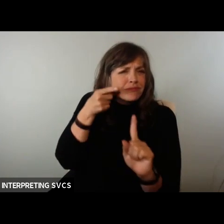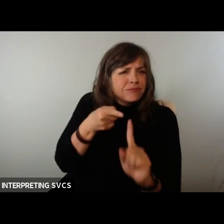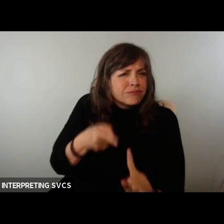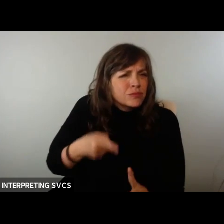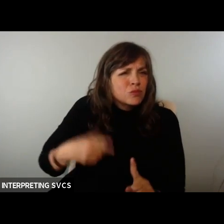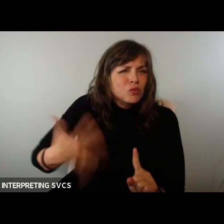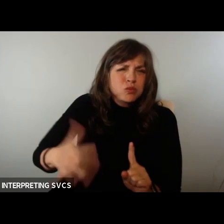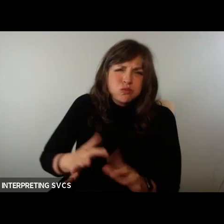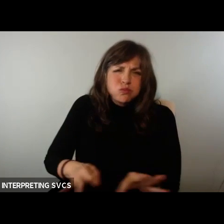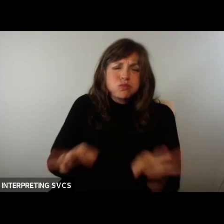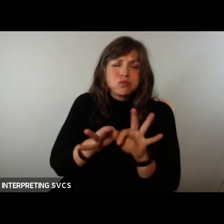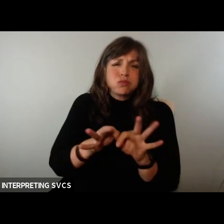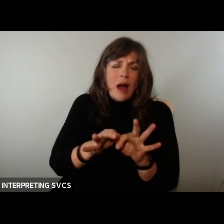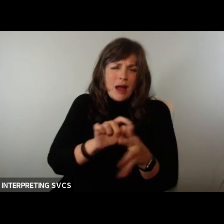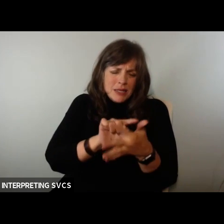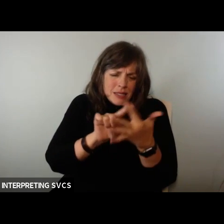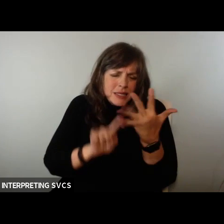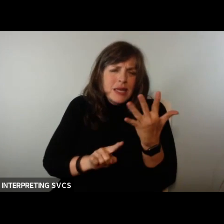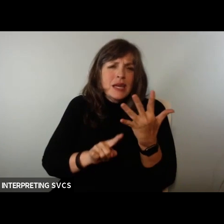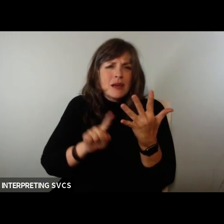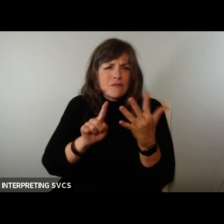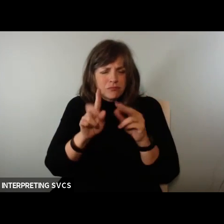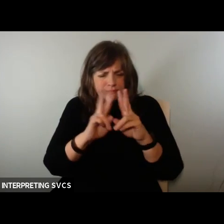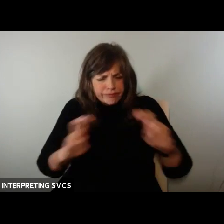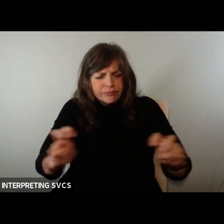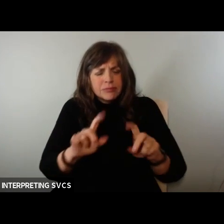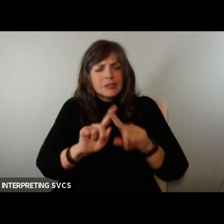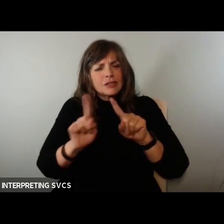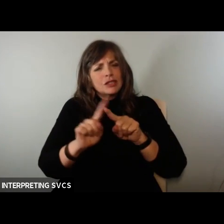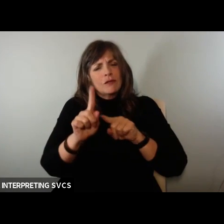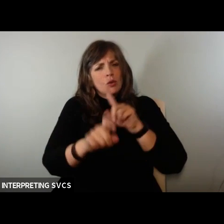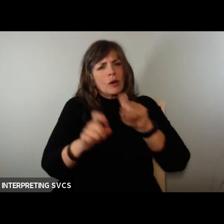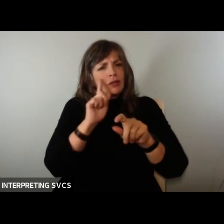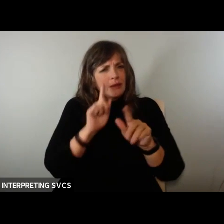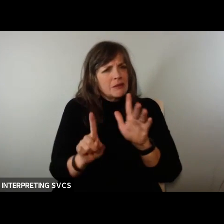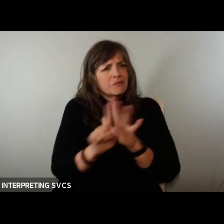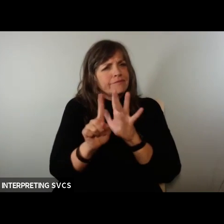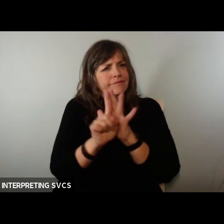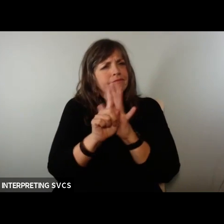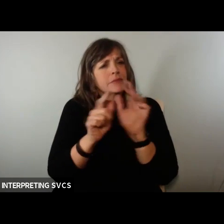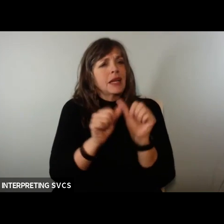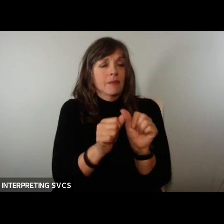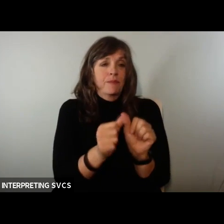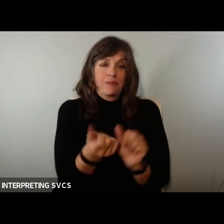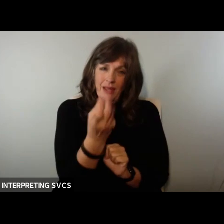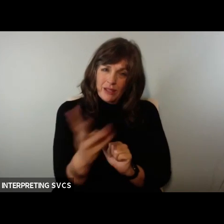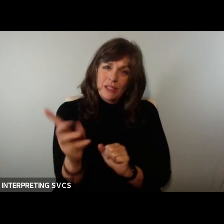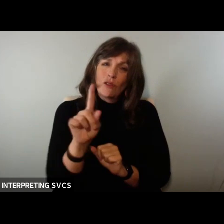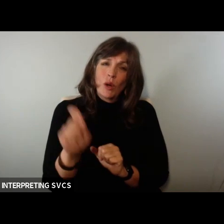in some form or another. But we did receive some questions that are very basic.